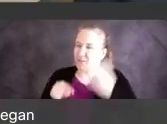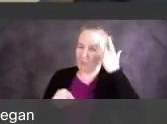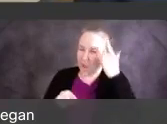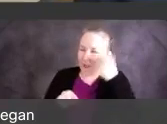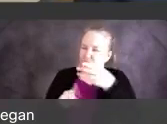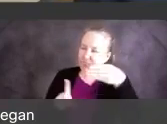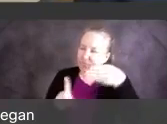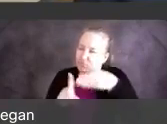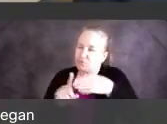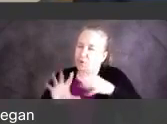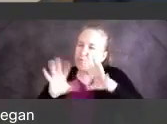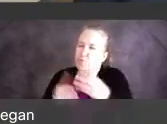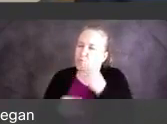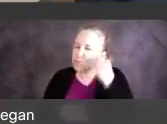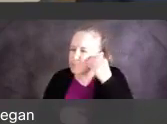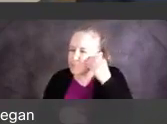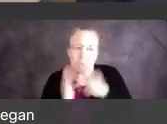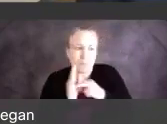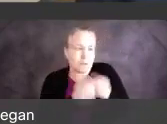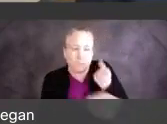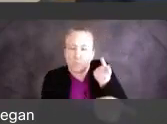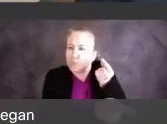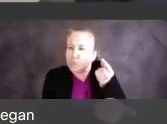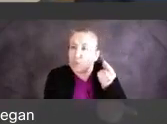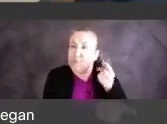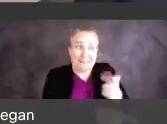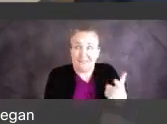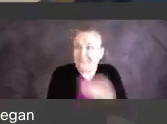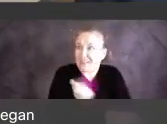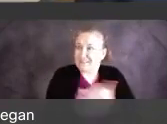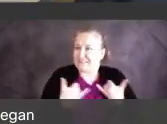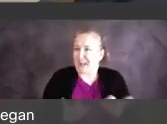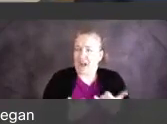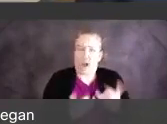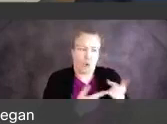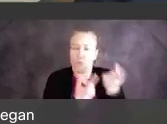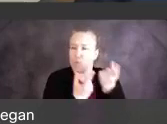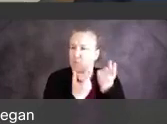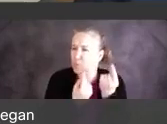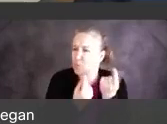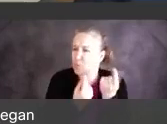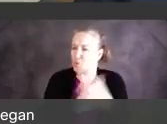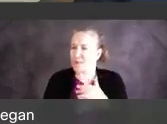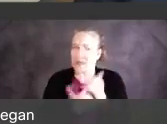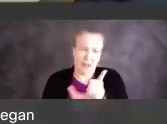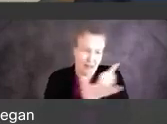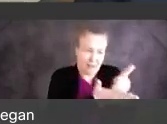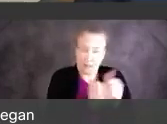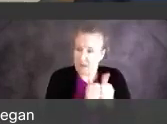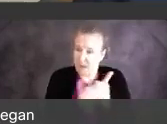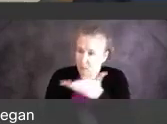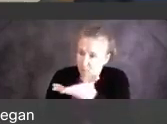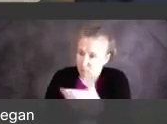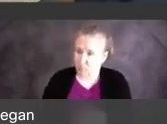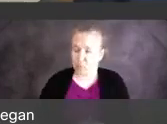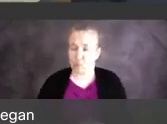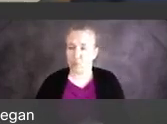but what could that person do if they want that vaccine right now? What could they do? How could you help them and others like them?